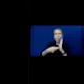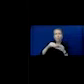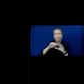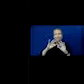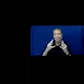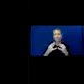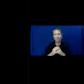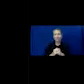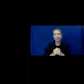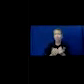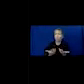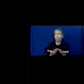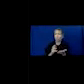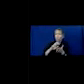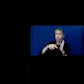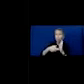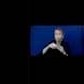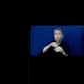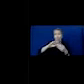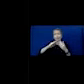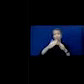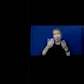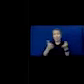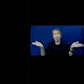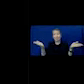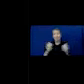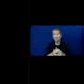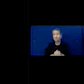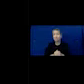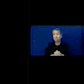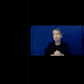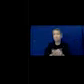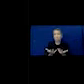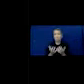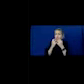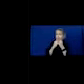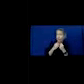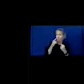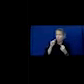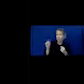and how they view certain things that are important in that community.